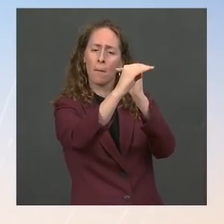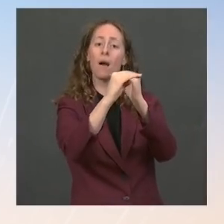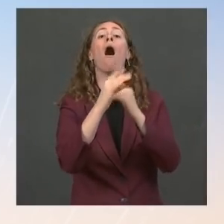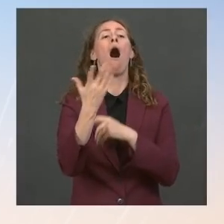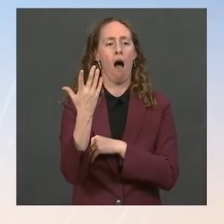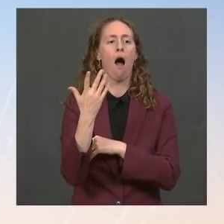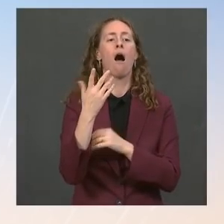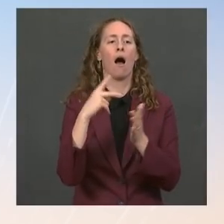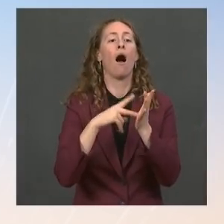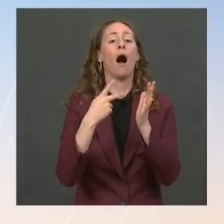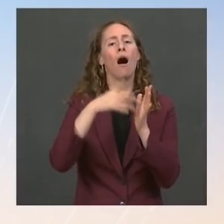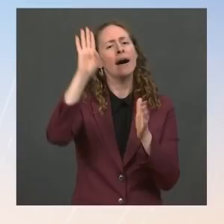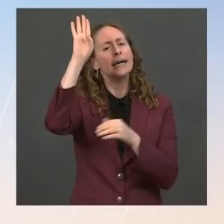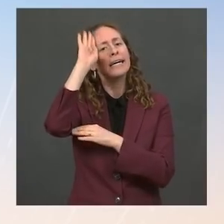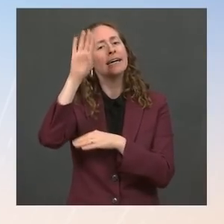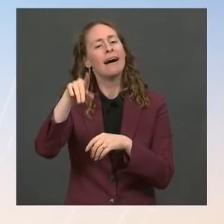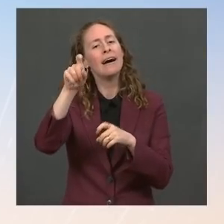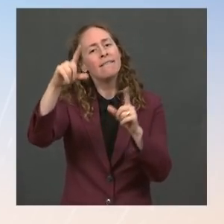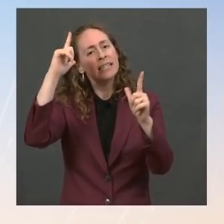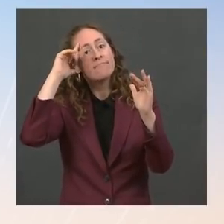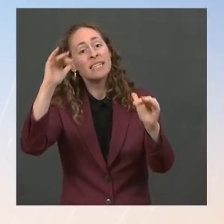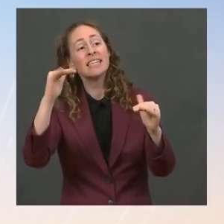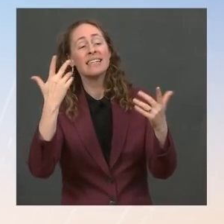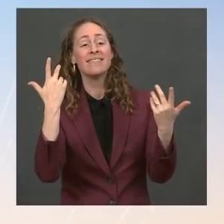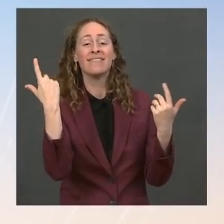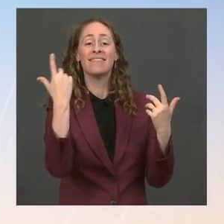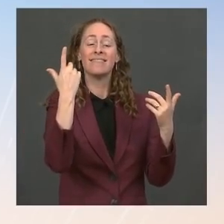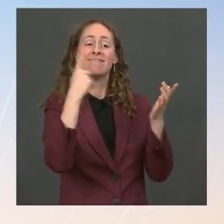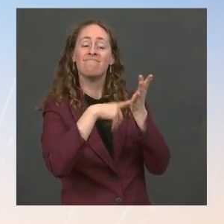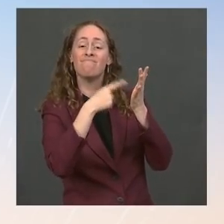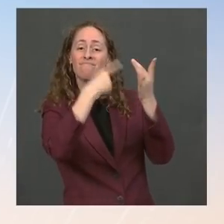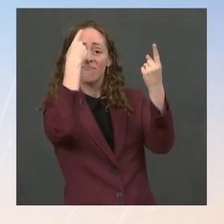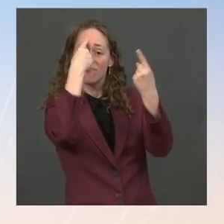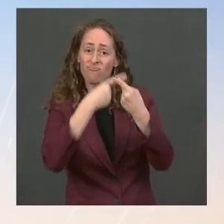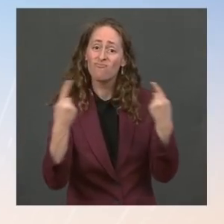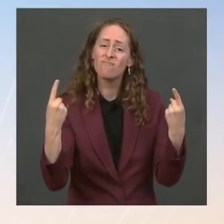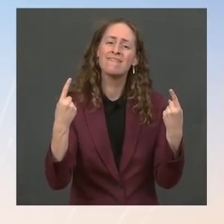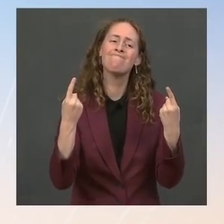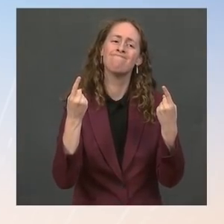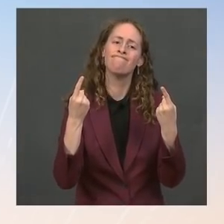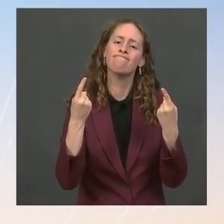about how to approach any particular issue in the world. That is not the bar for having an alliance and important